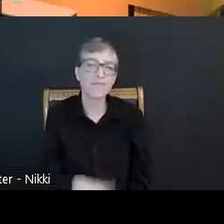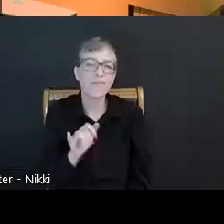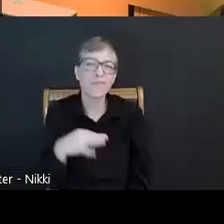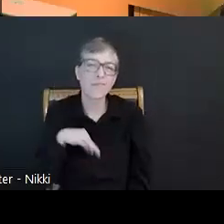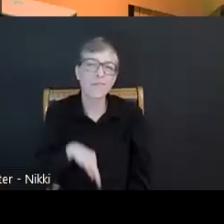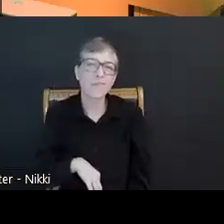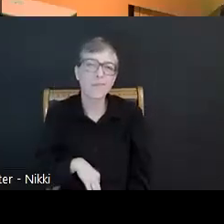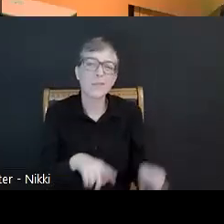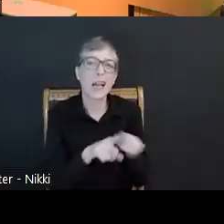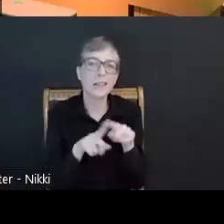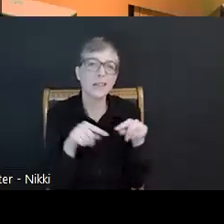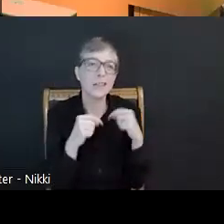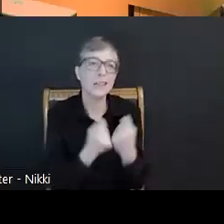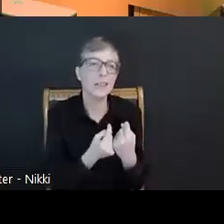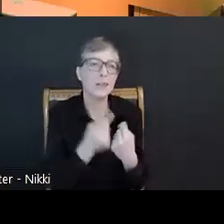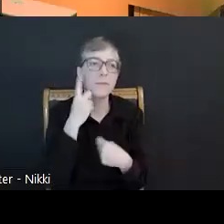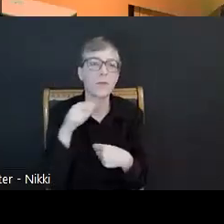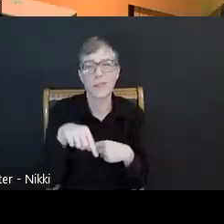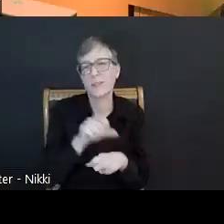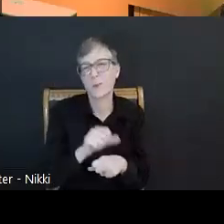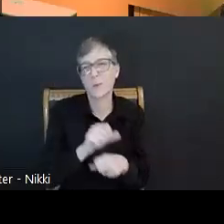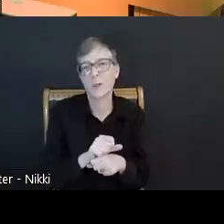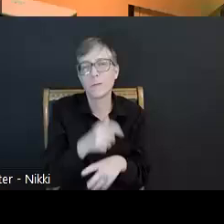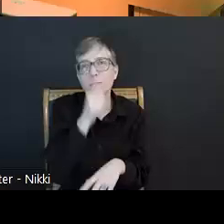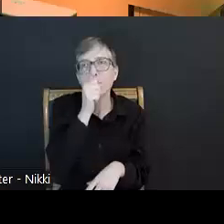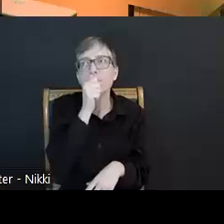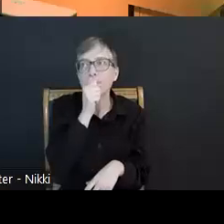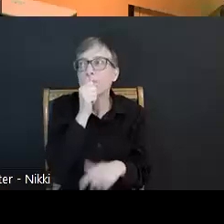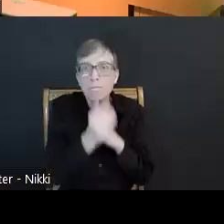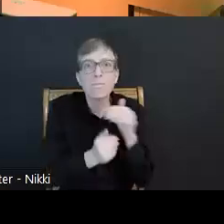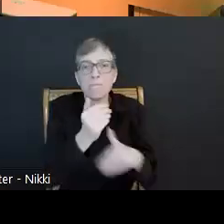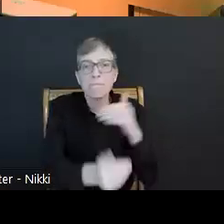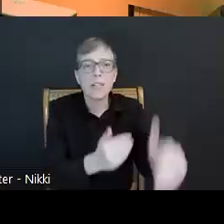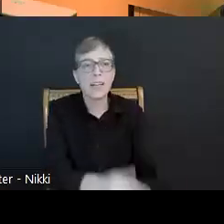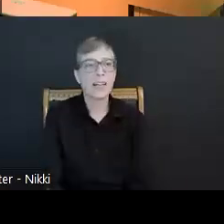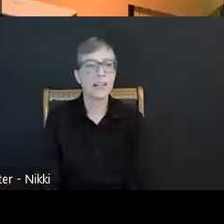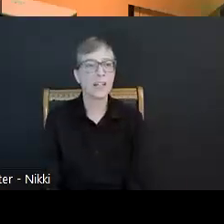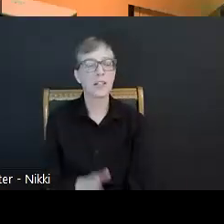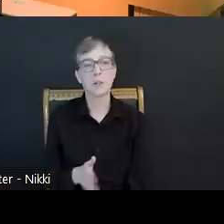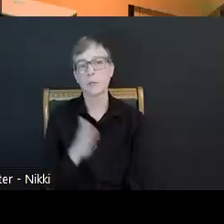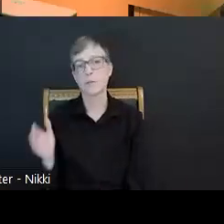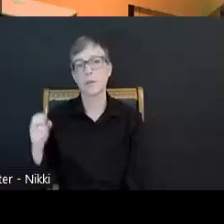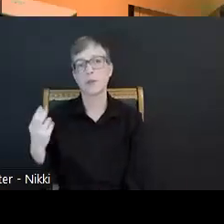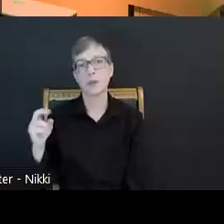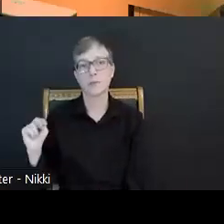to to cope with the work that we're doing I think I'm on a kind of NeverEnding journey of